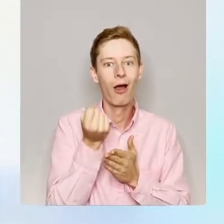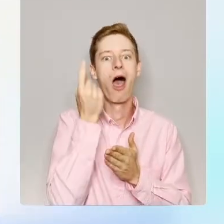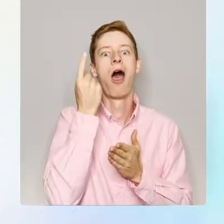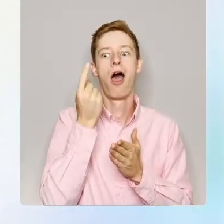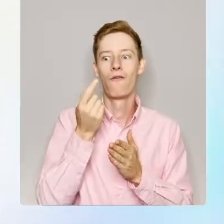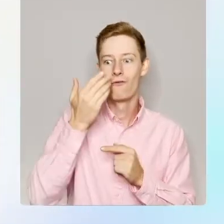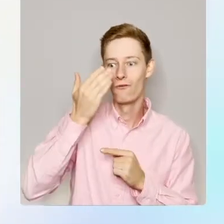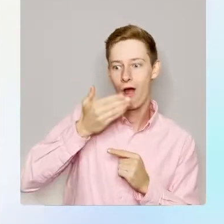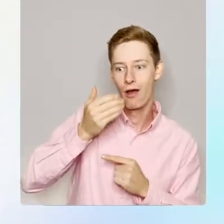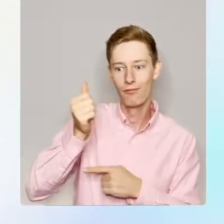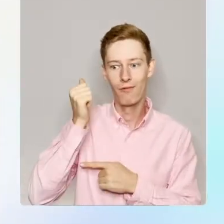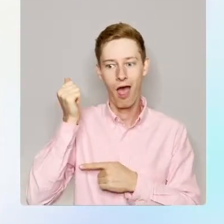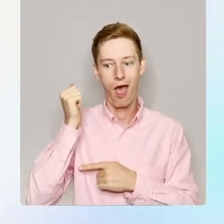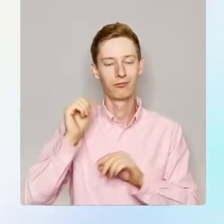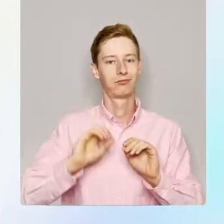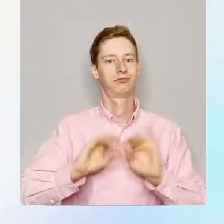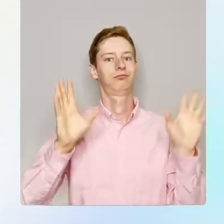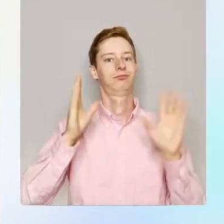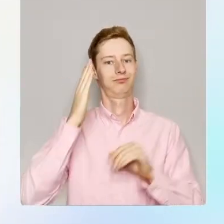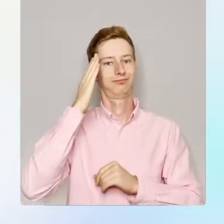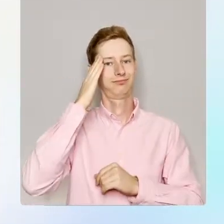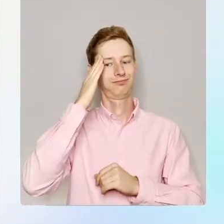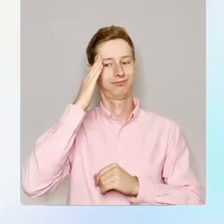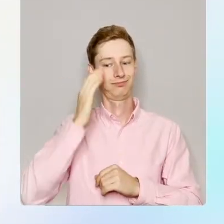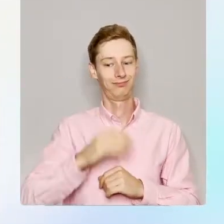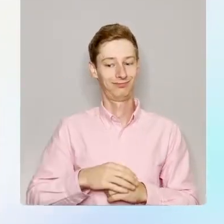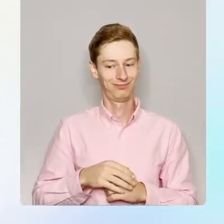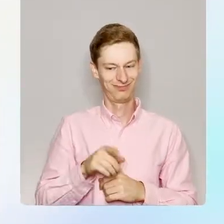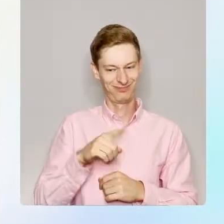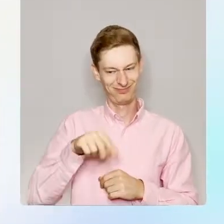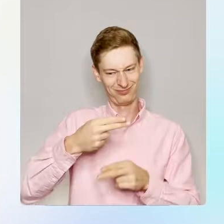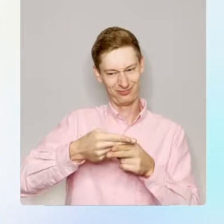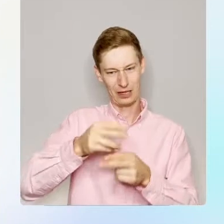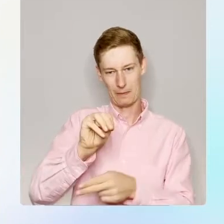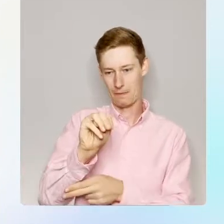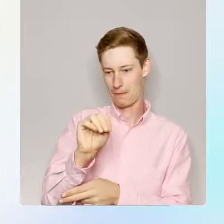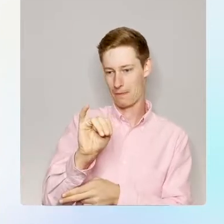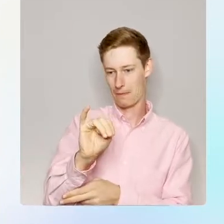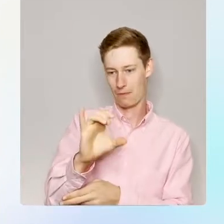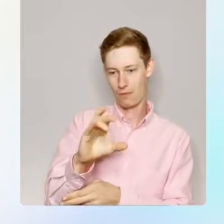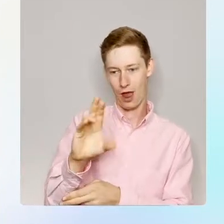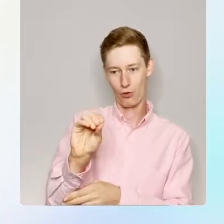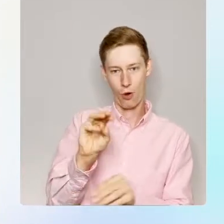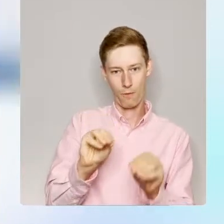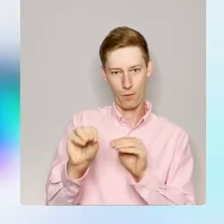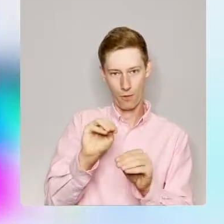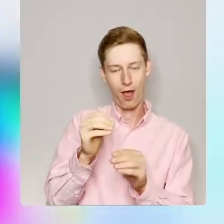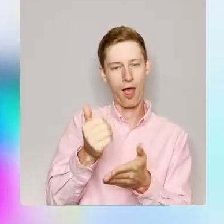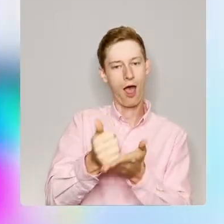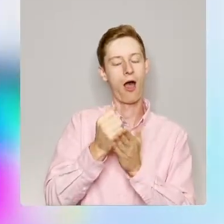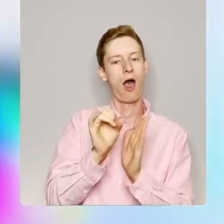In the same way, these micro-movements can help us determine if a sound is coming from above us or below us.